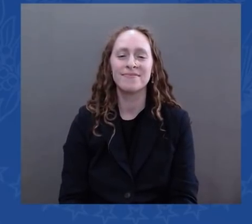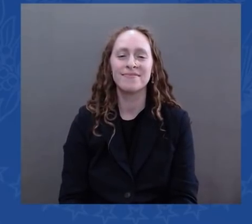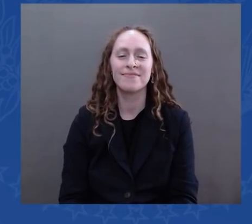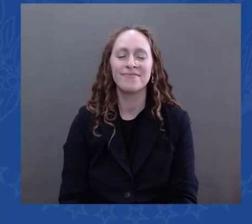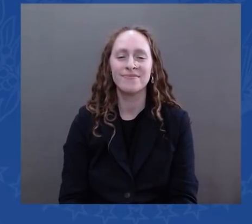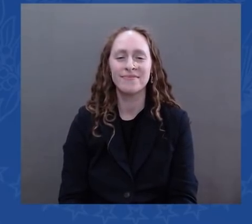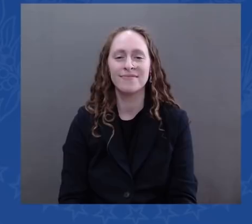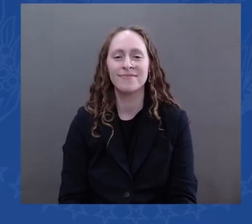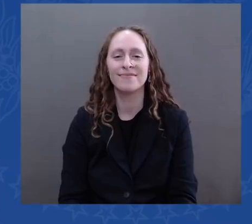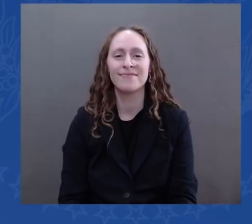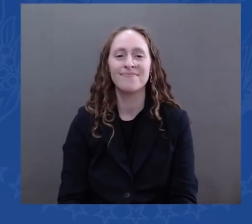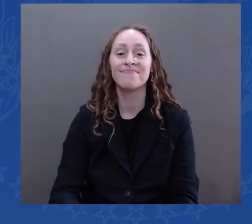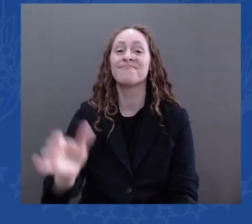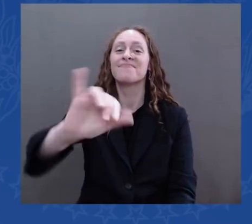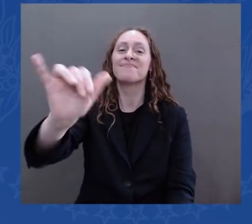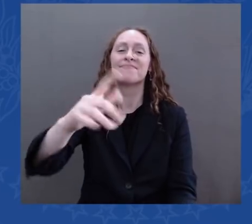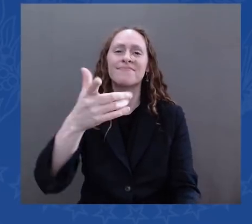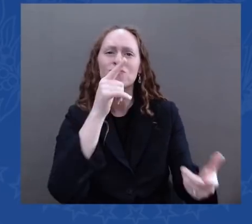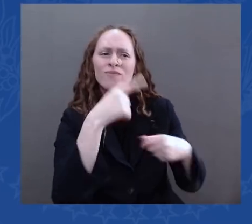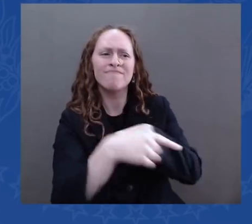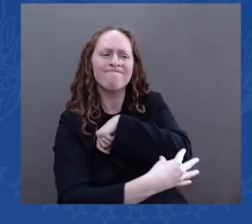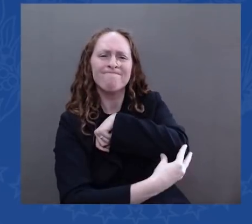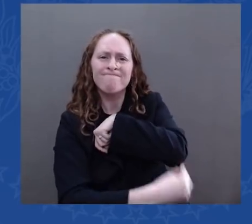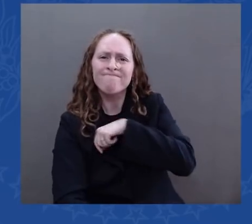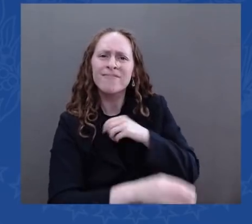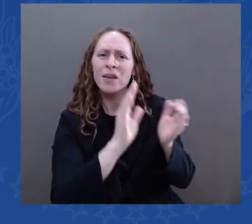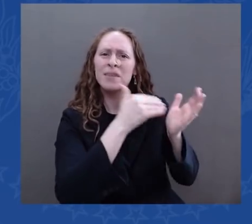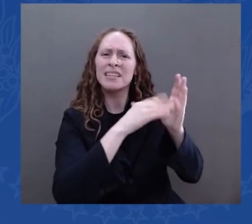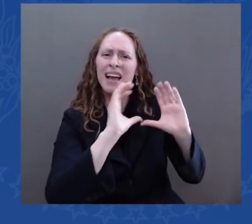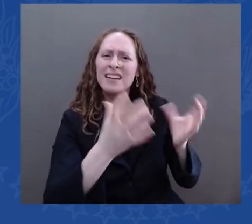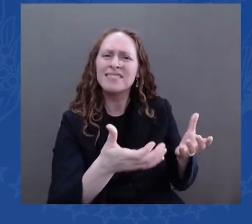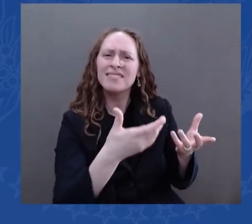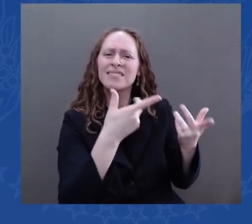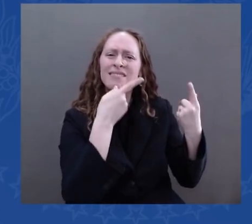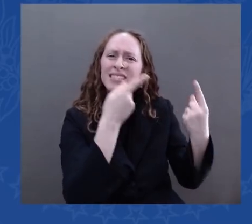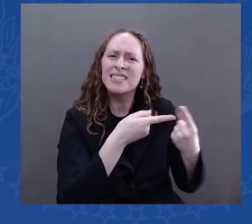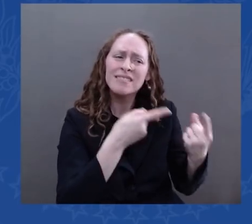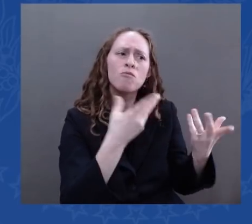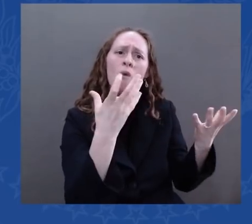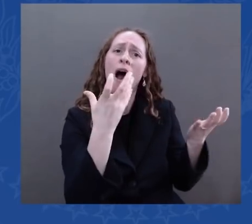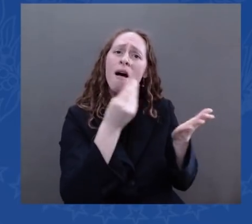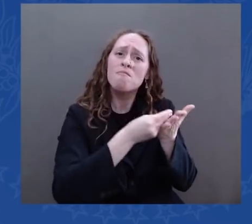My budget lowers family energy costs with tax credits to help people make their homes more efficient,